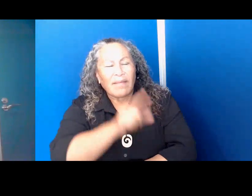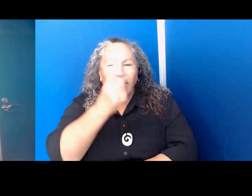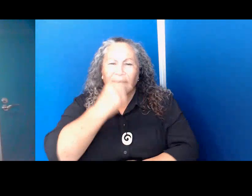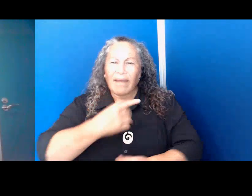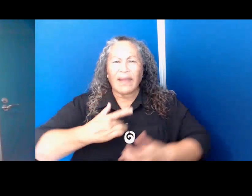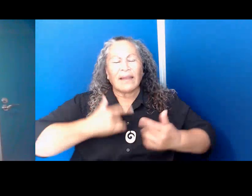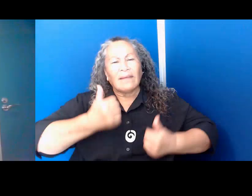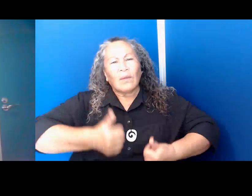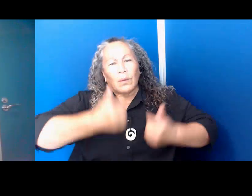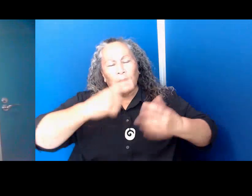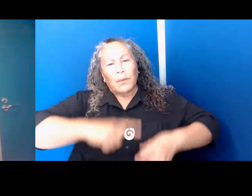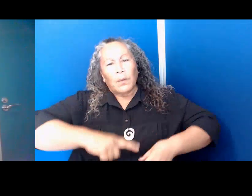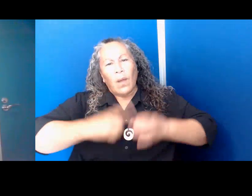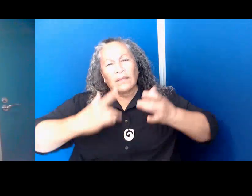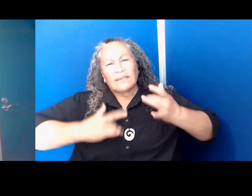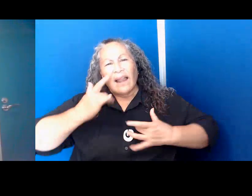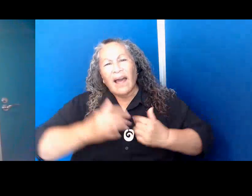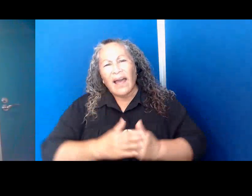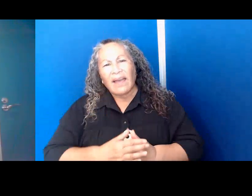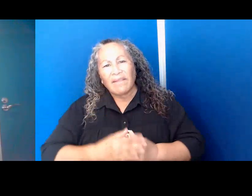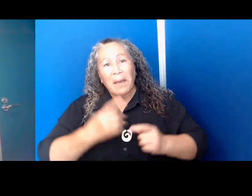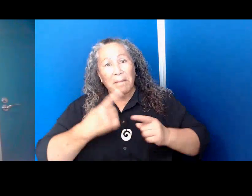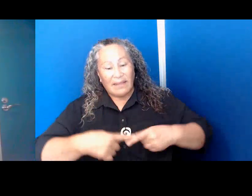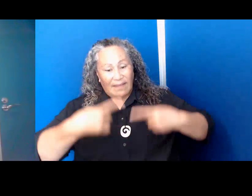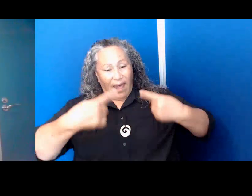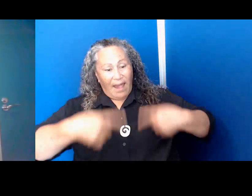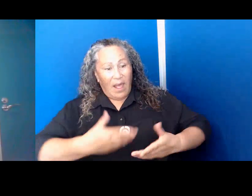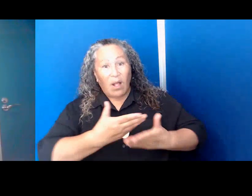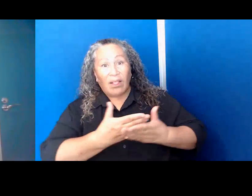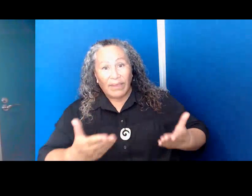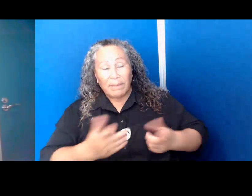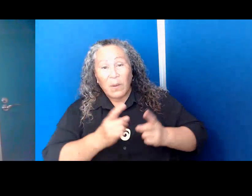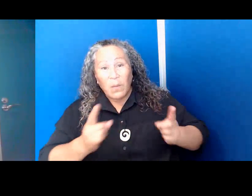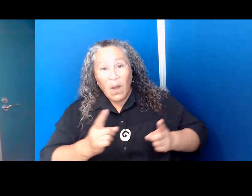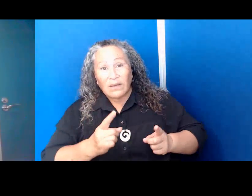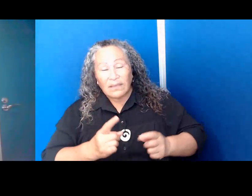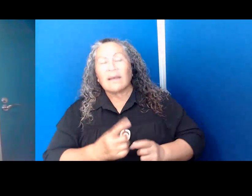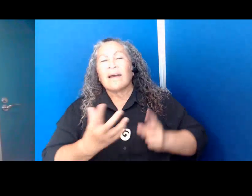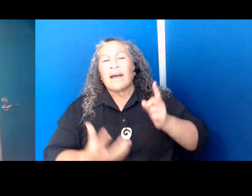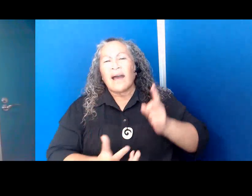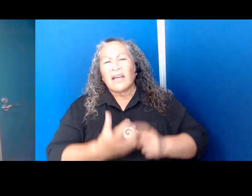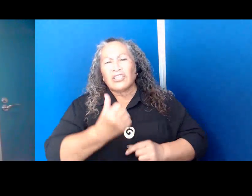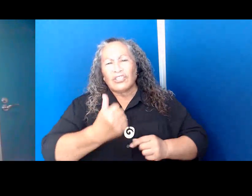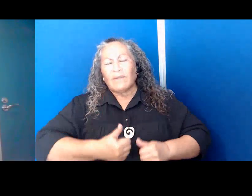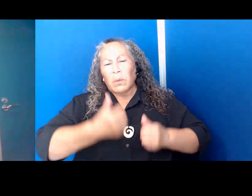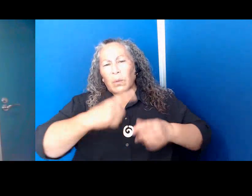life and also enabling them to live the quality of life and giving them the rights to make their